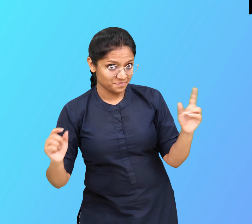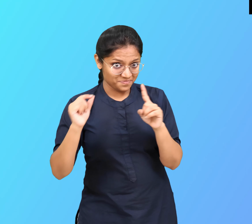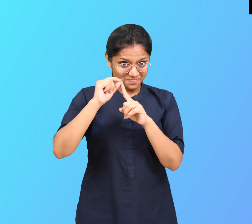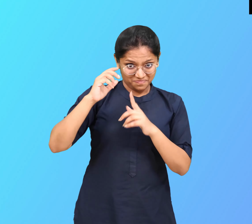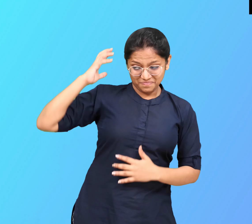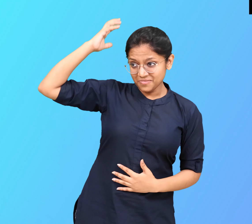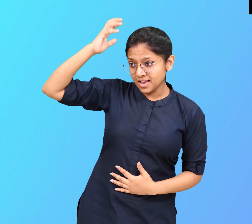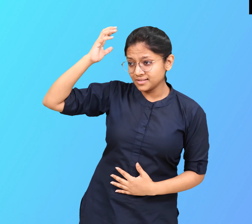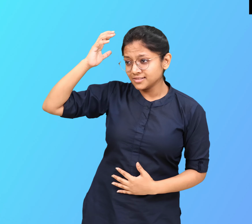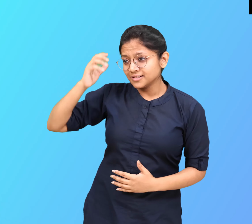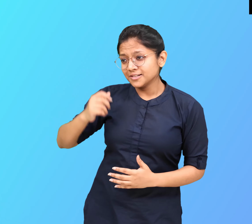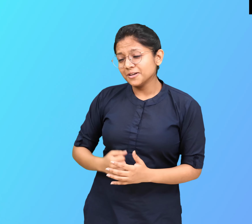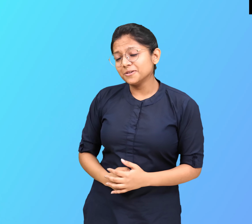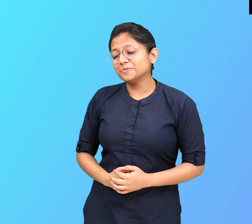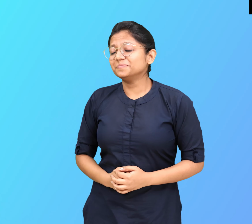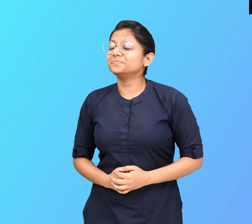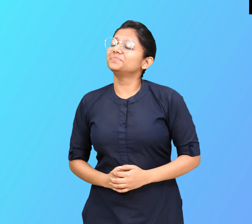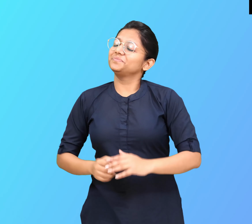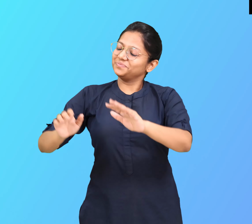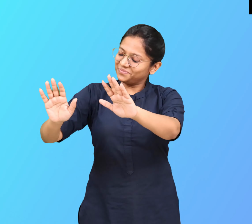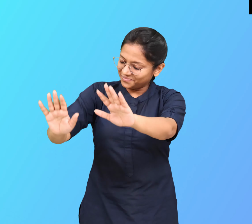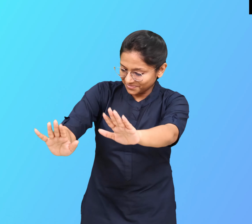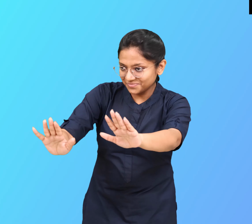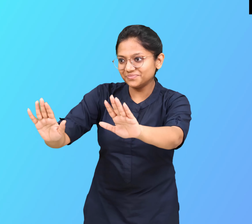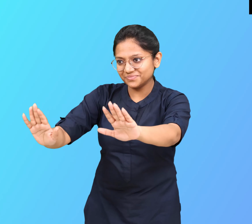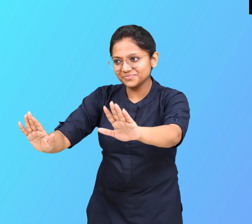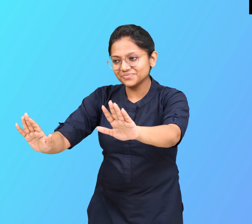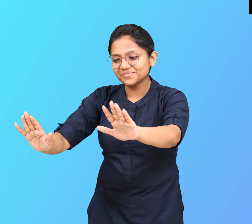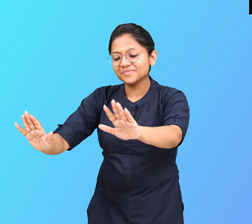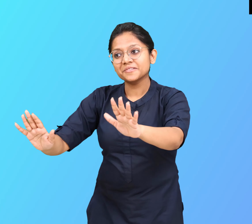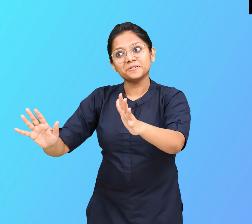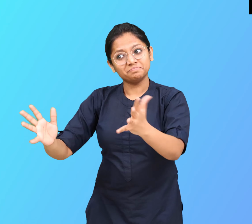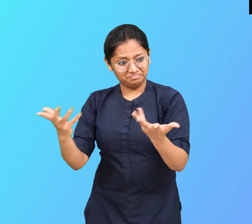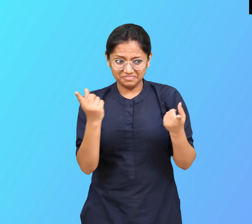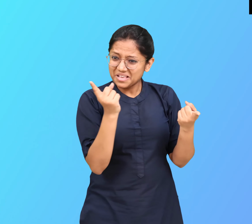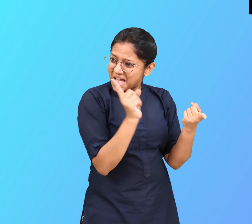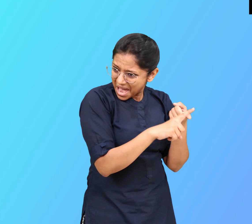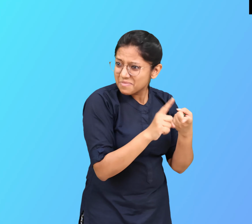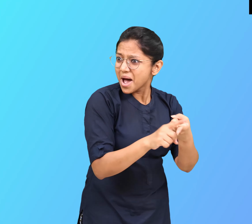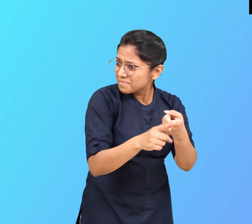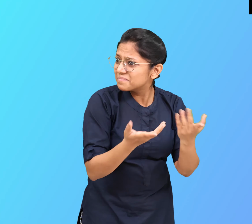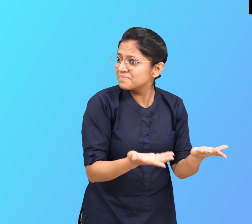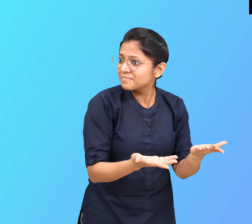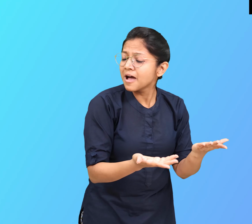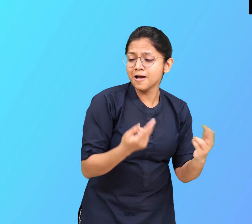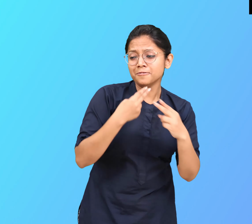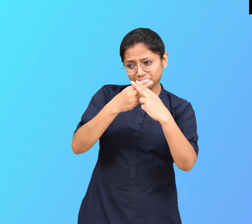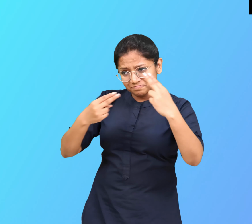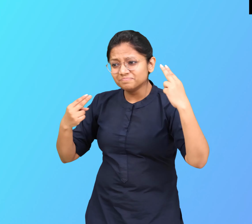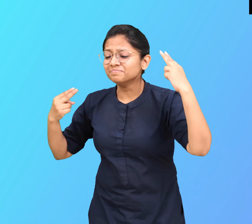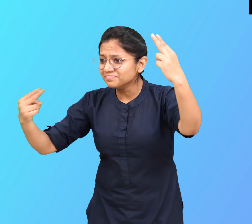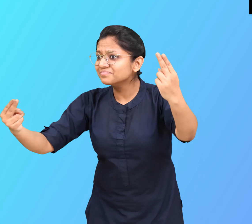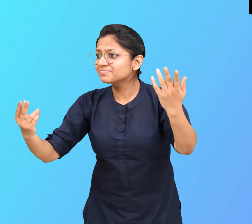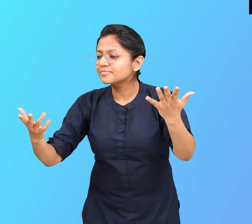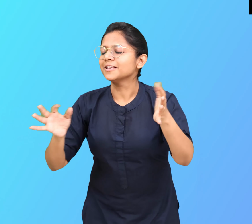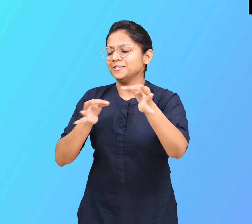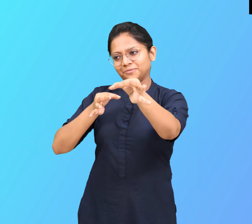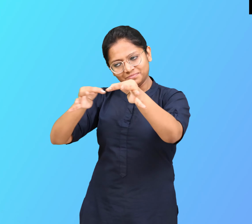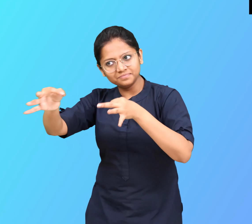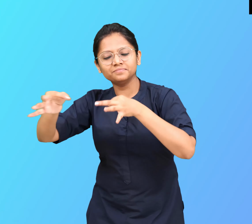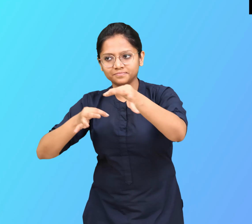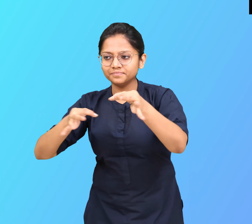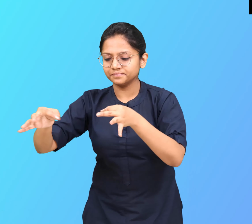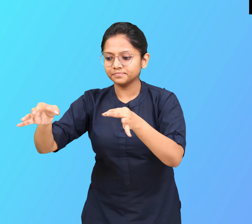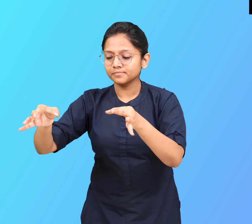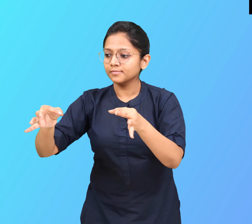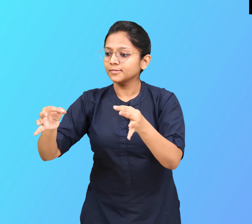So Peter explained the whole story to them. He said,